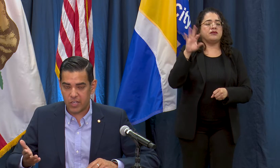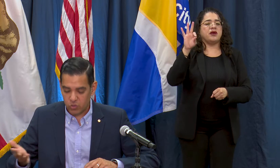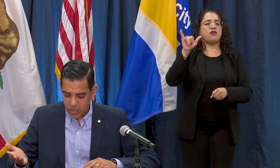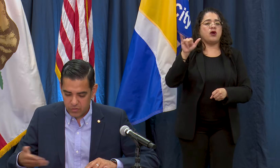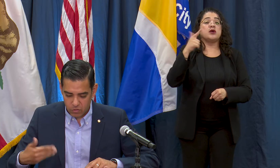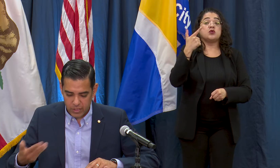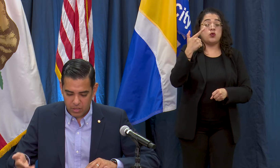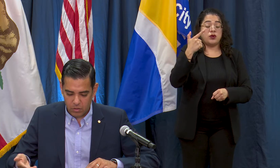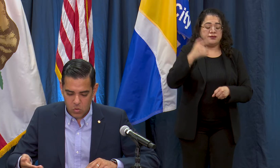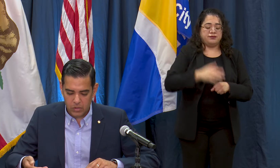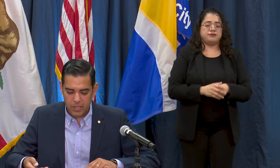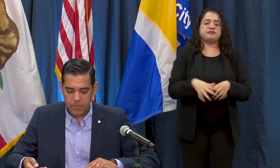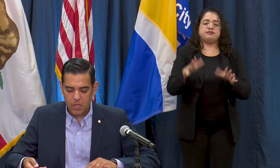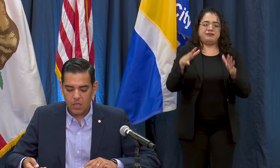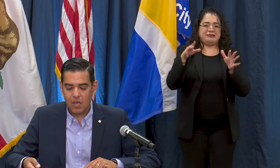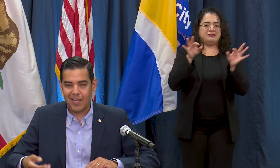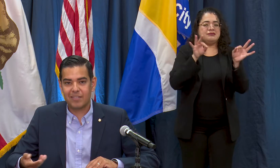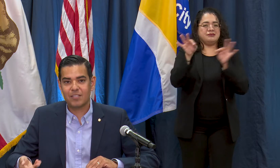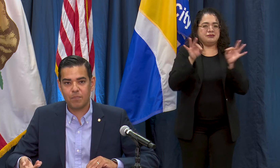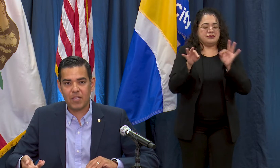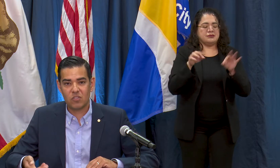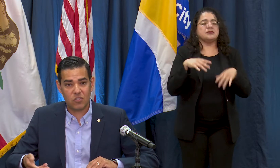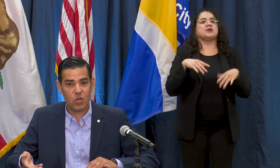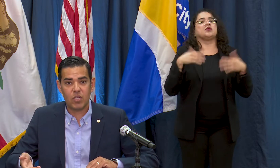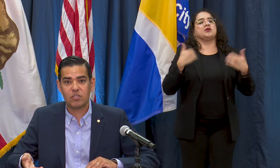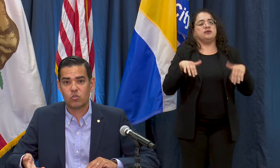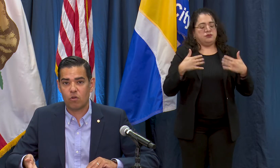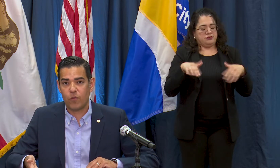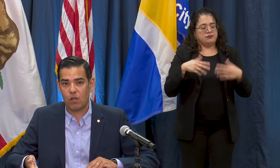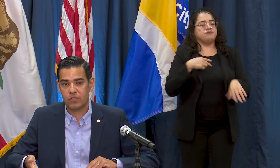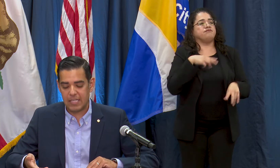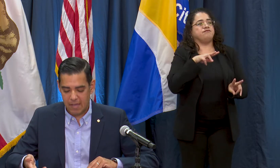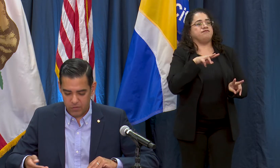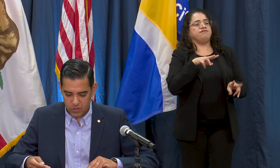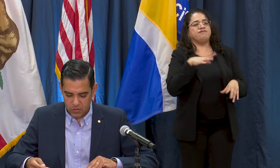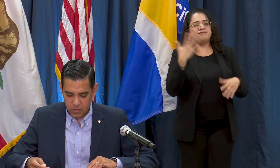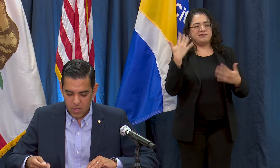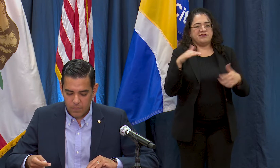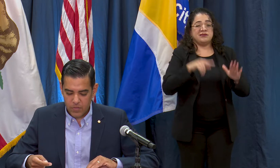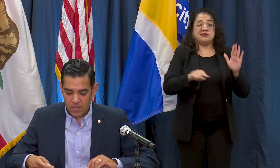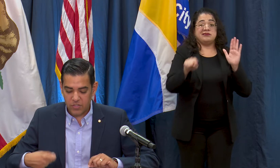and certainly here locally, anticipates serious shortfalls and deficits. The